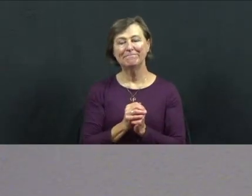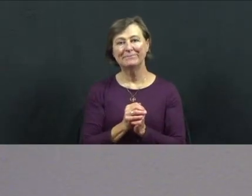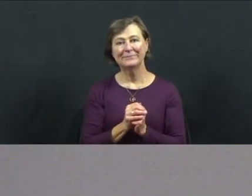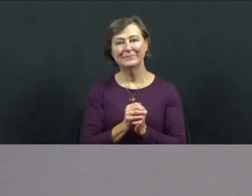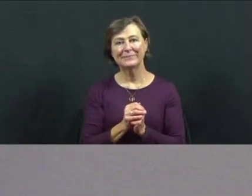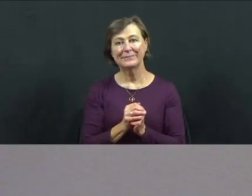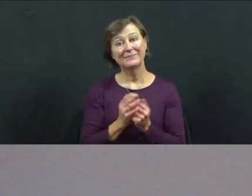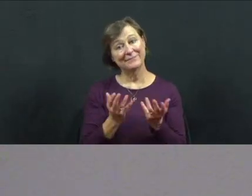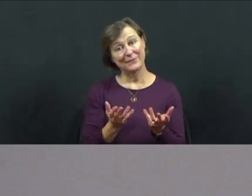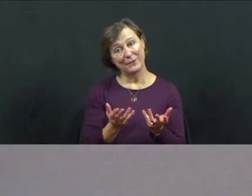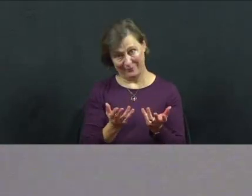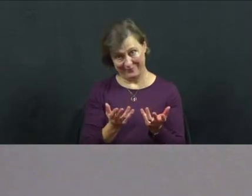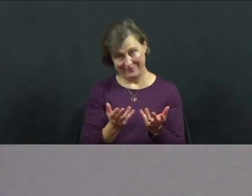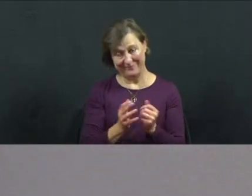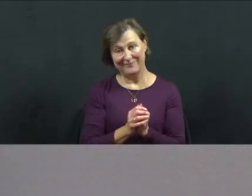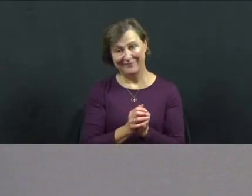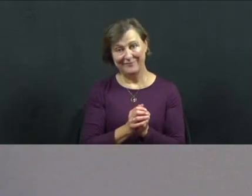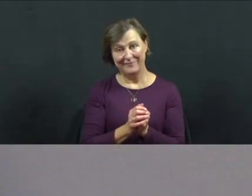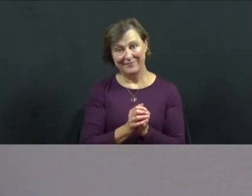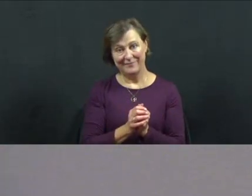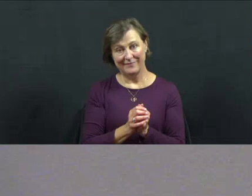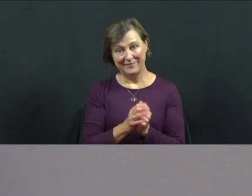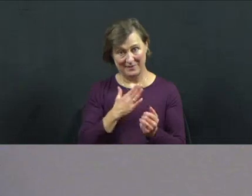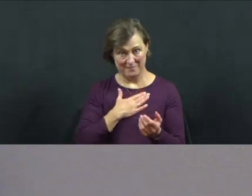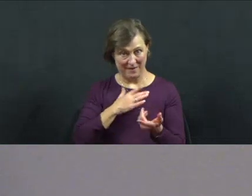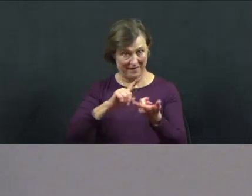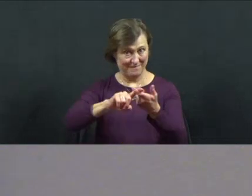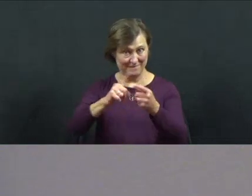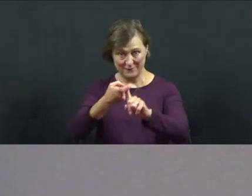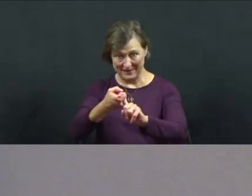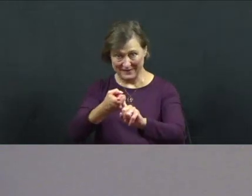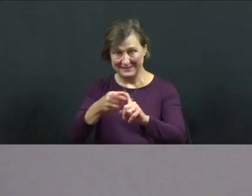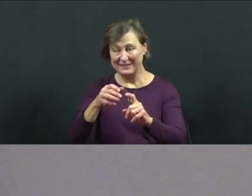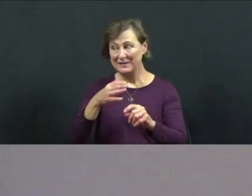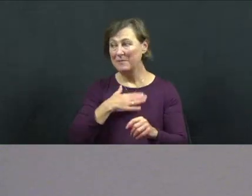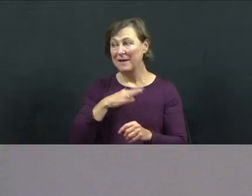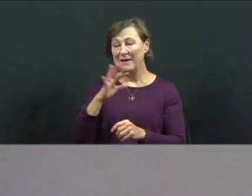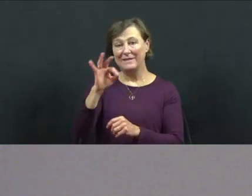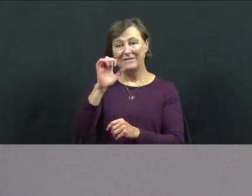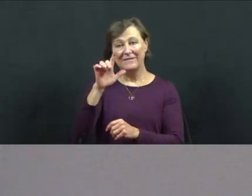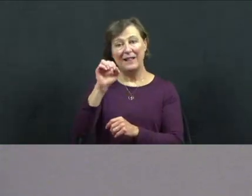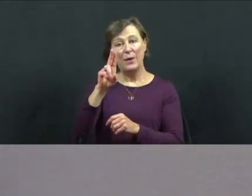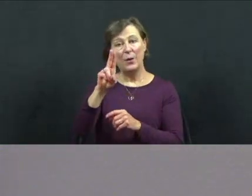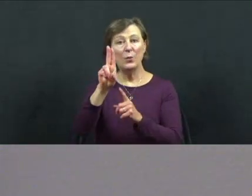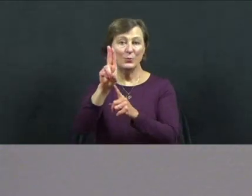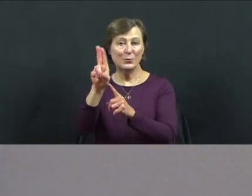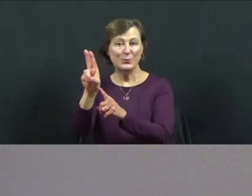So, my friends, and my fellow UU's.